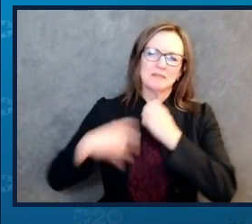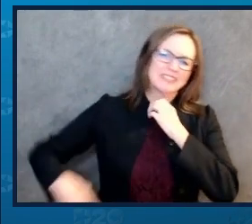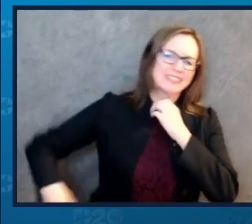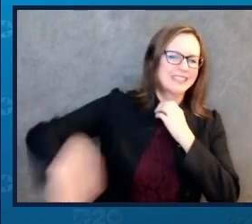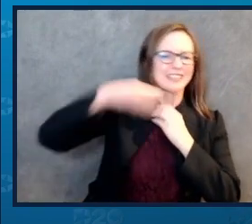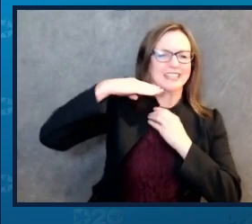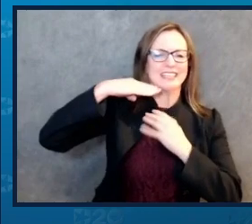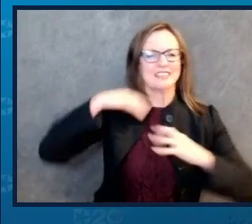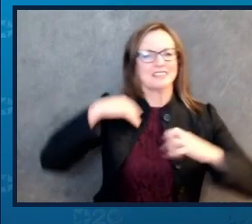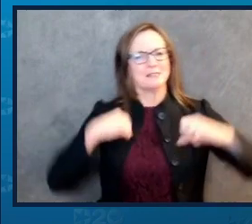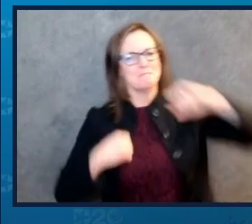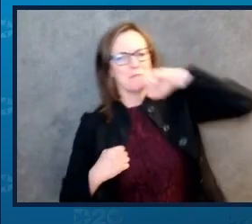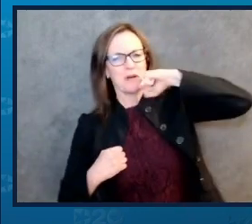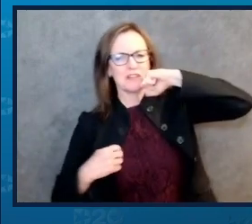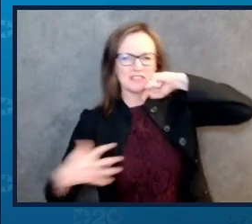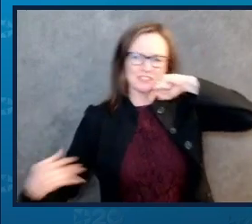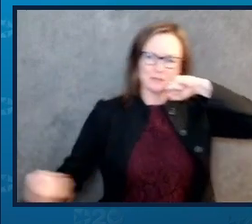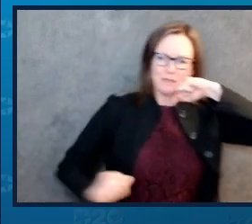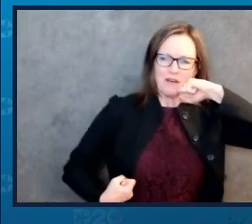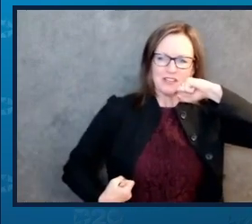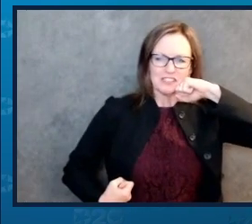HE HAD ALWAYS THREATENED ME